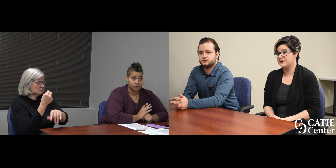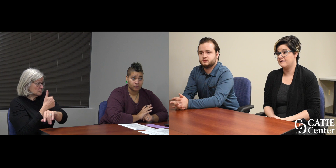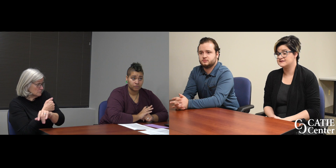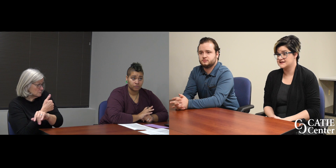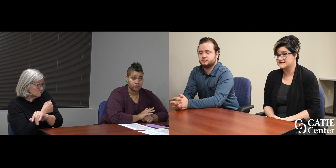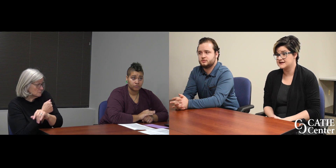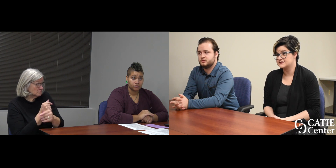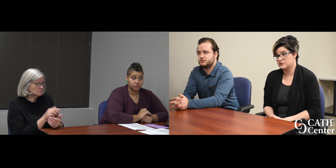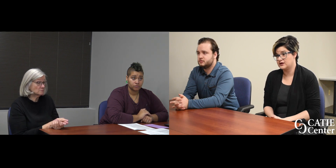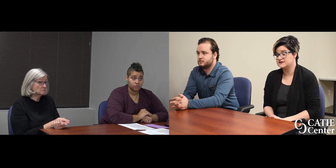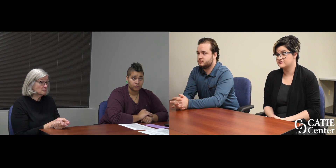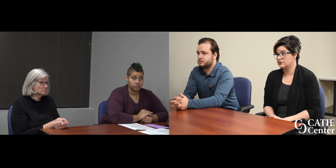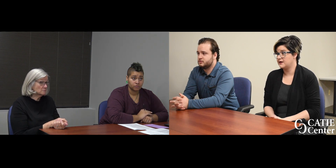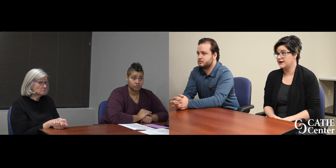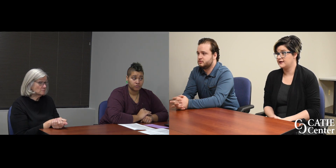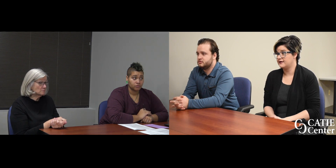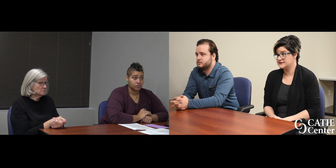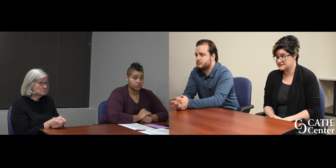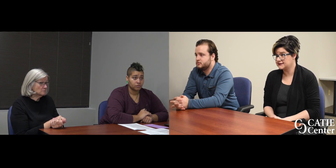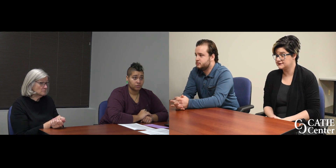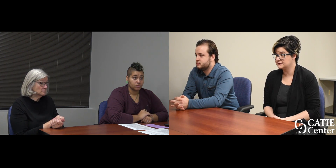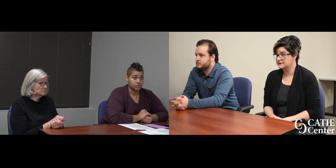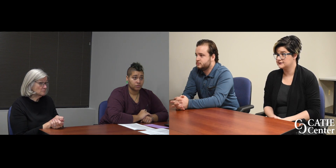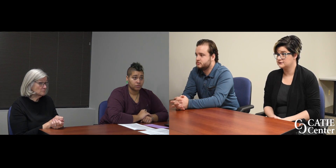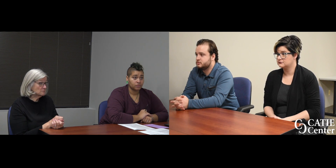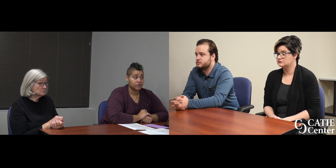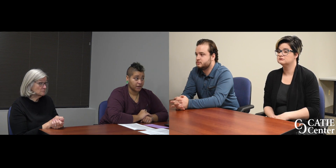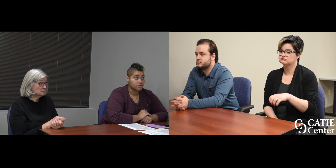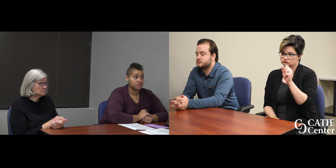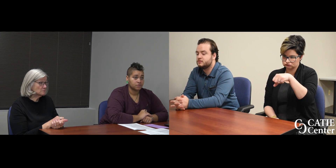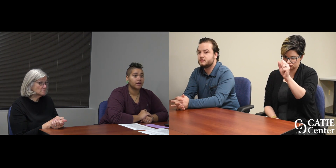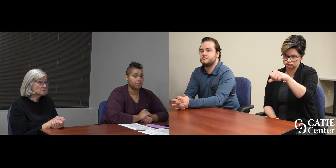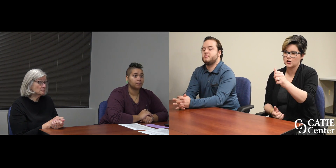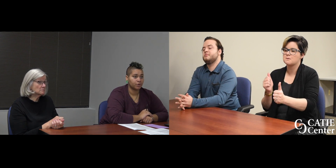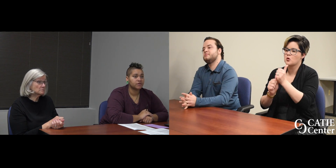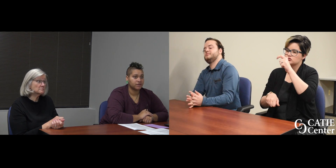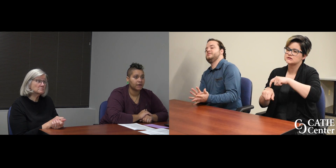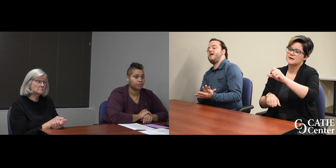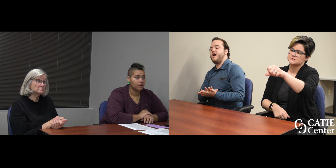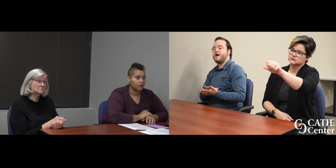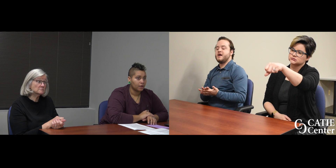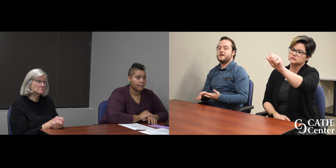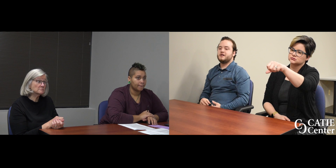for my testing as well as for my insulin? Yes. Yep. Most of the time.